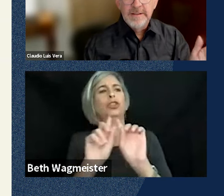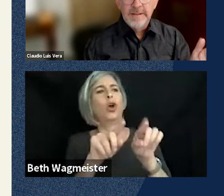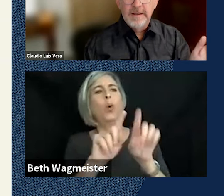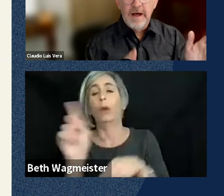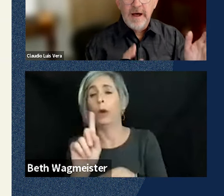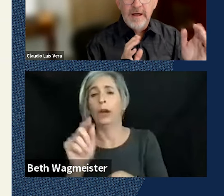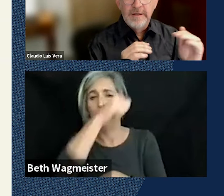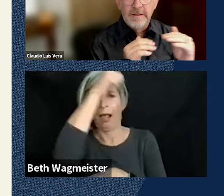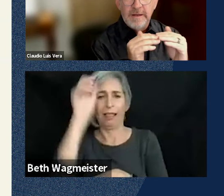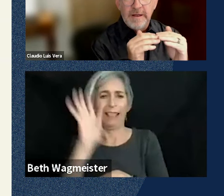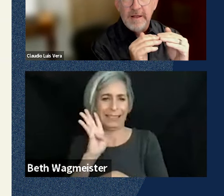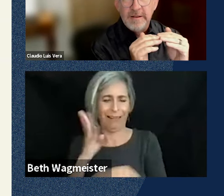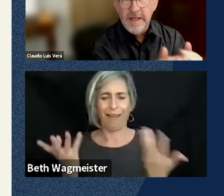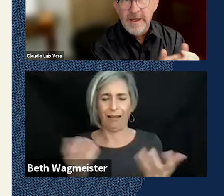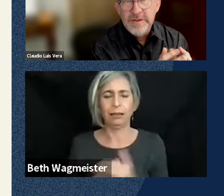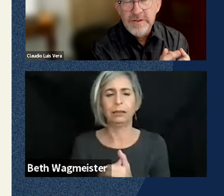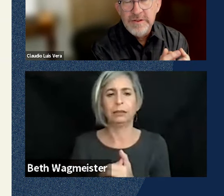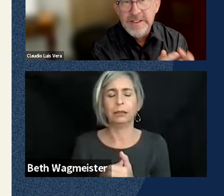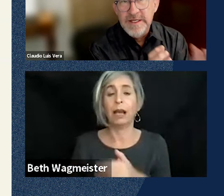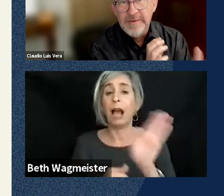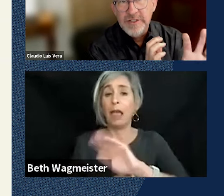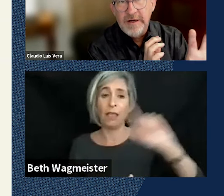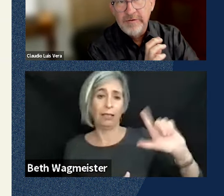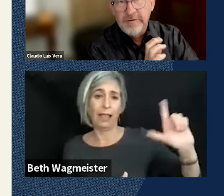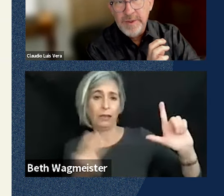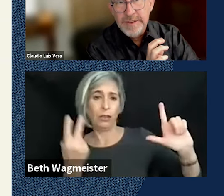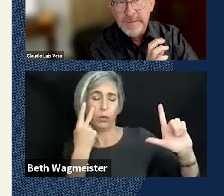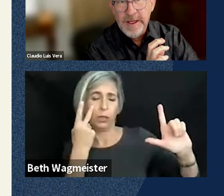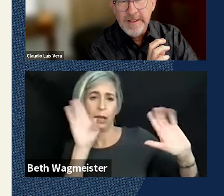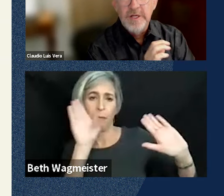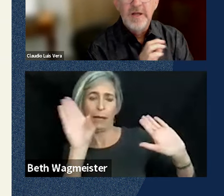And on the on the left, you see a snapshot of a piece of page.